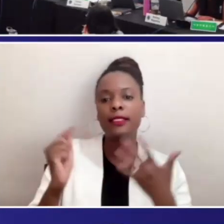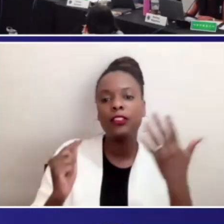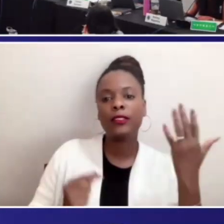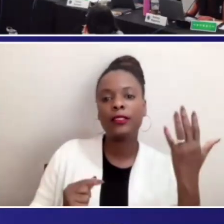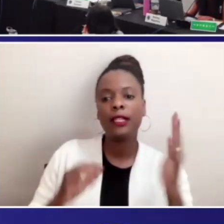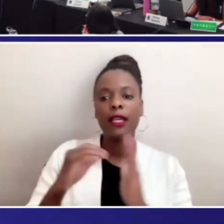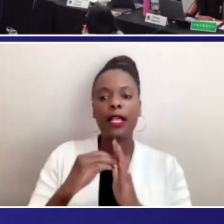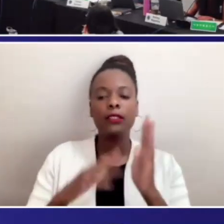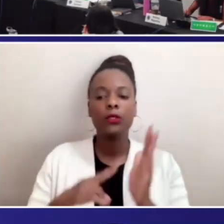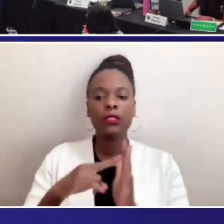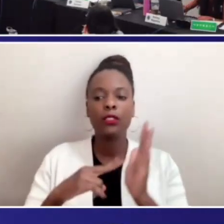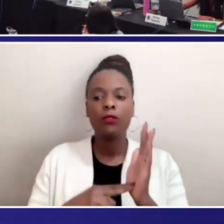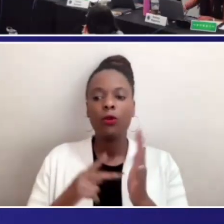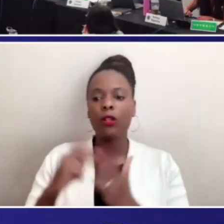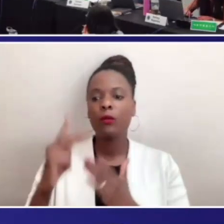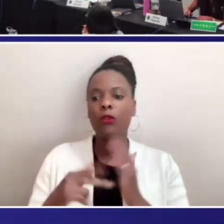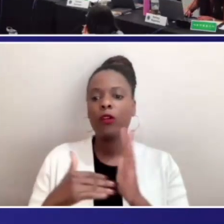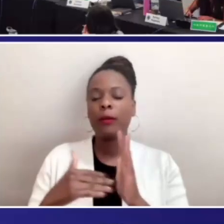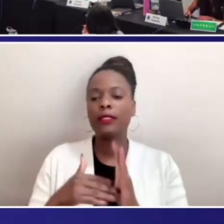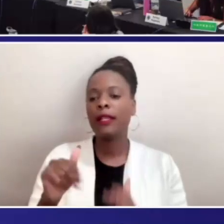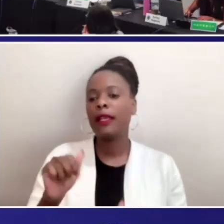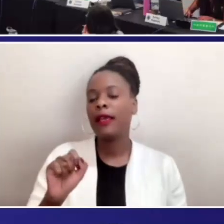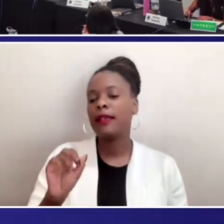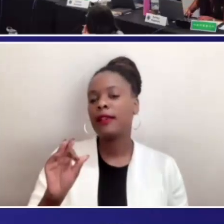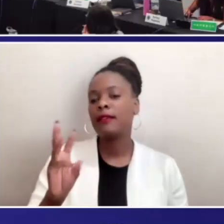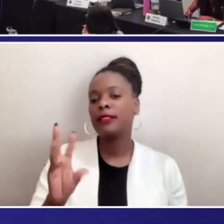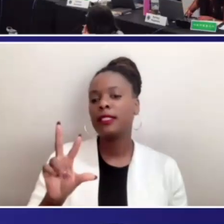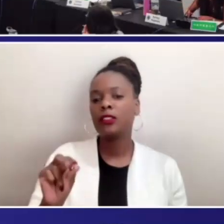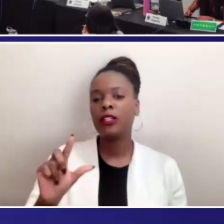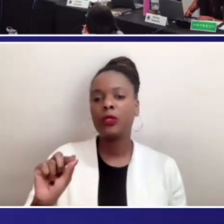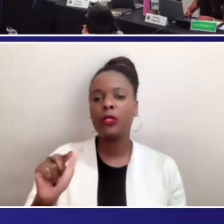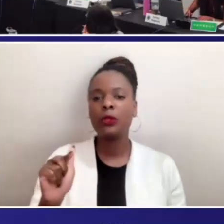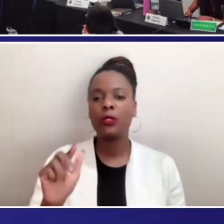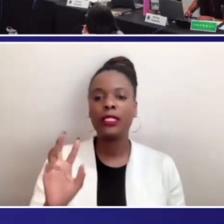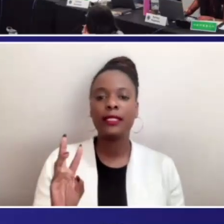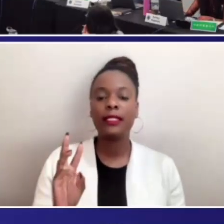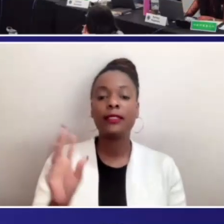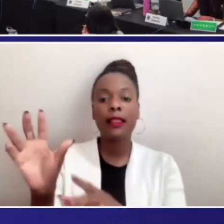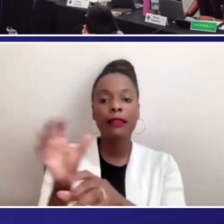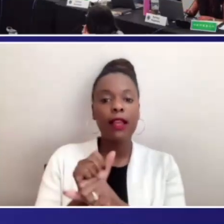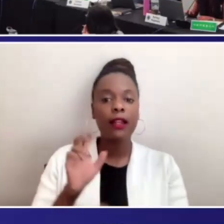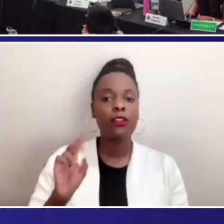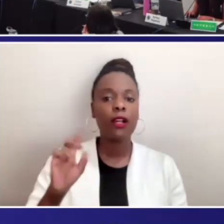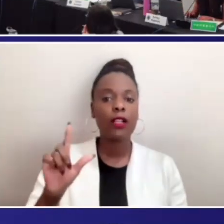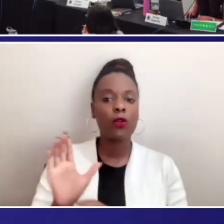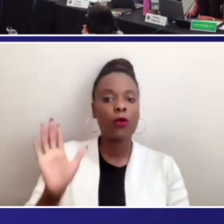of study as of 6/30/2026, and that they have received a Direct Loan prior to 7/1/26.